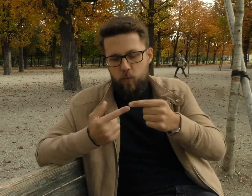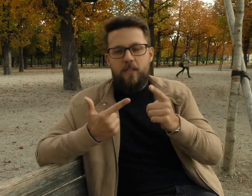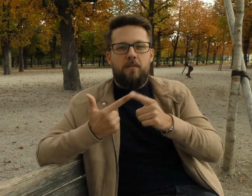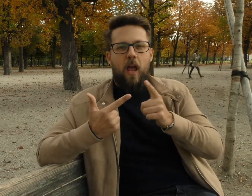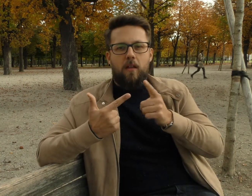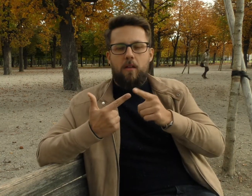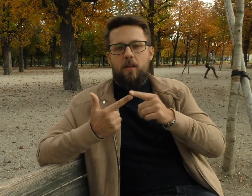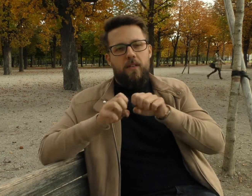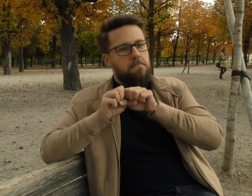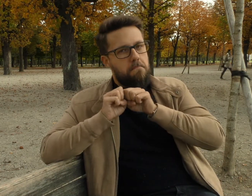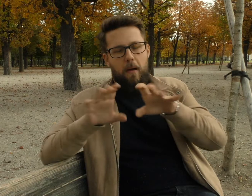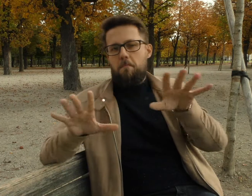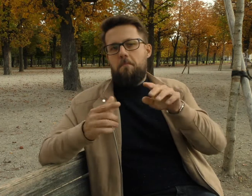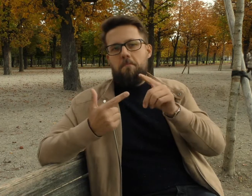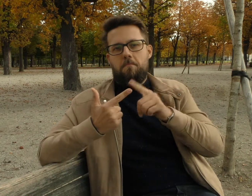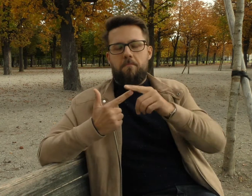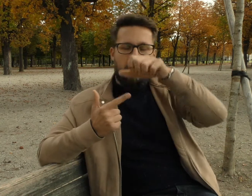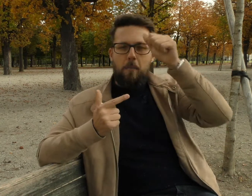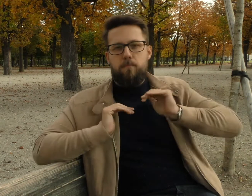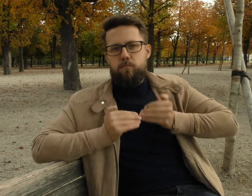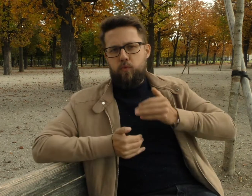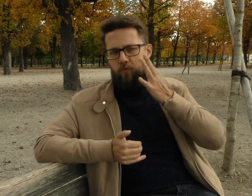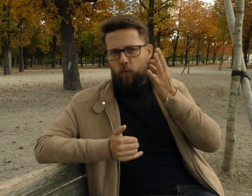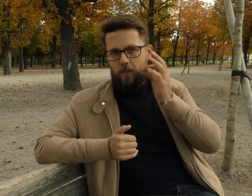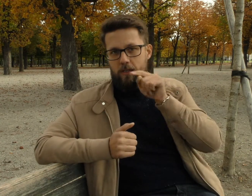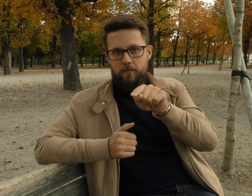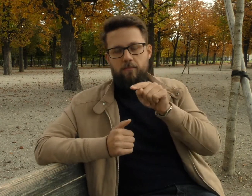the 2nd film was then a success, it's called "Busenfreundinnen".